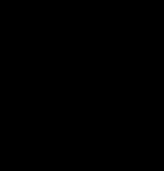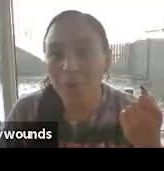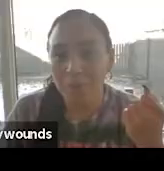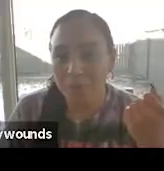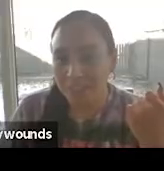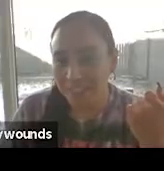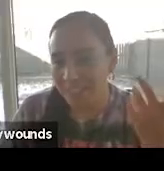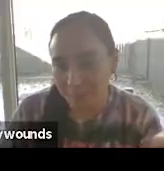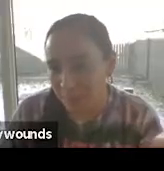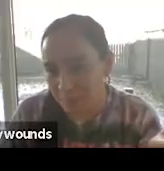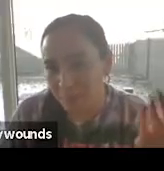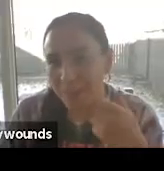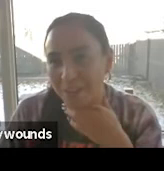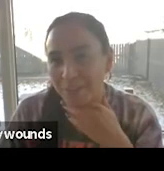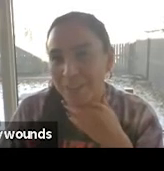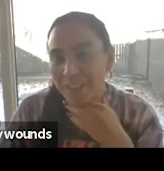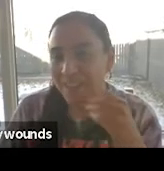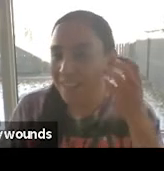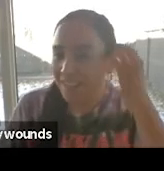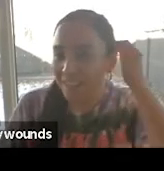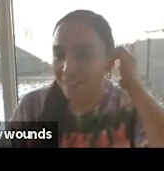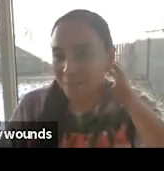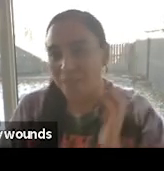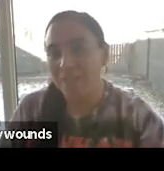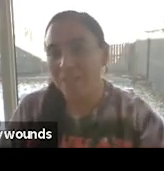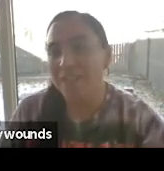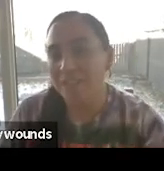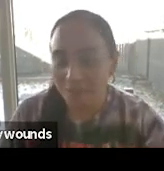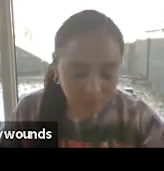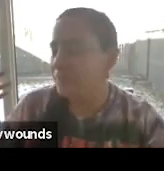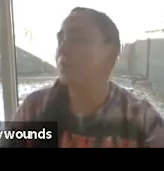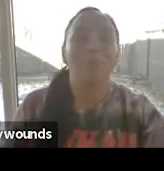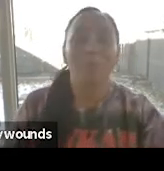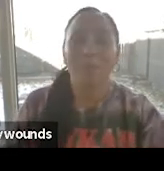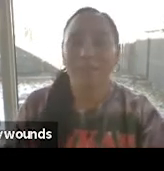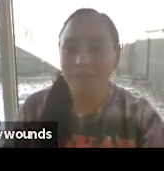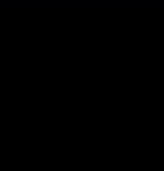Oh, no problem. Would you like to just speak about that sort of thing, if you want to?